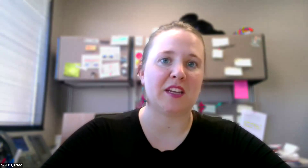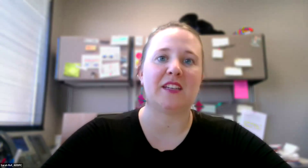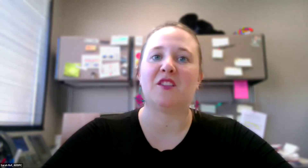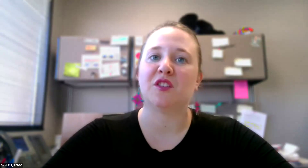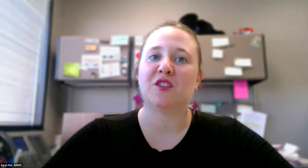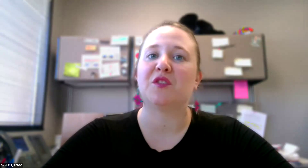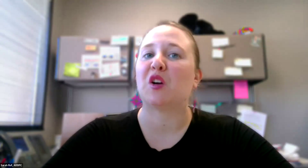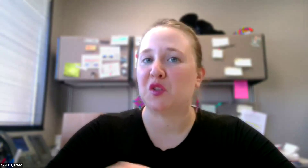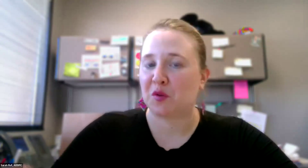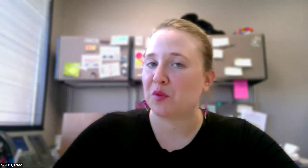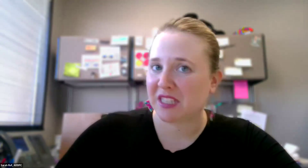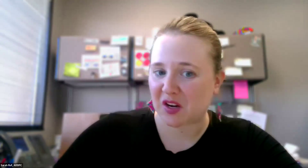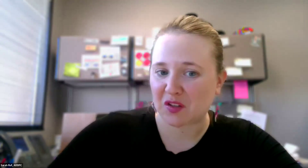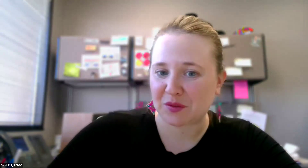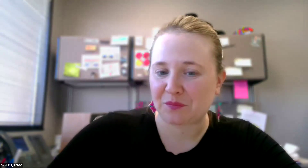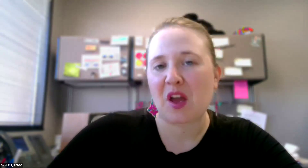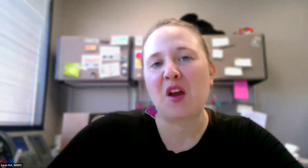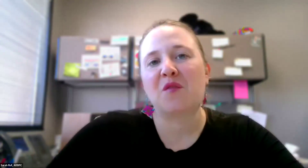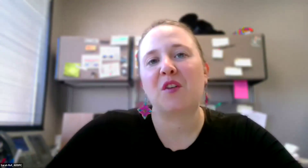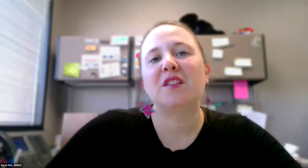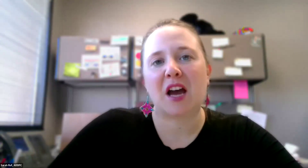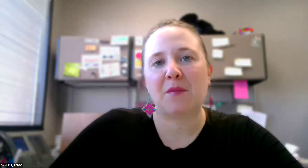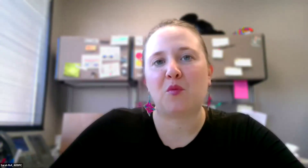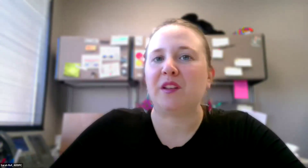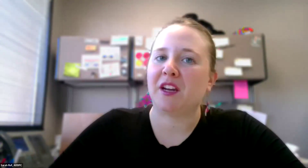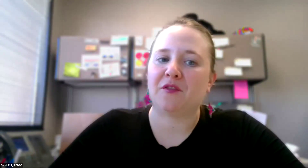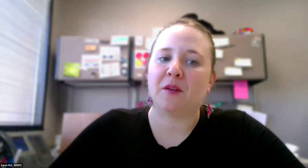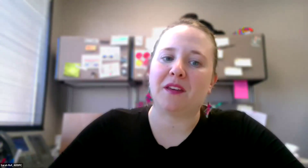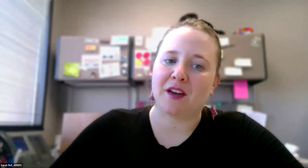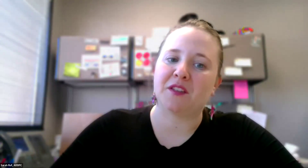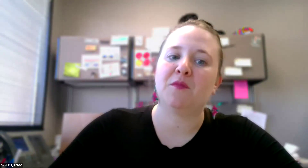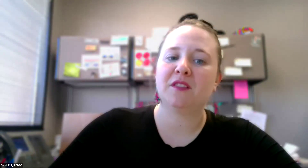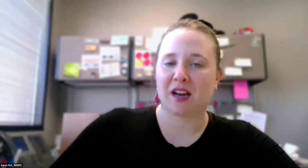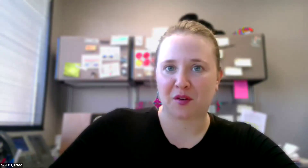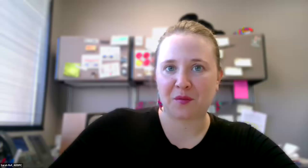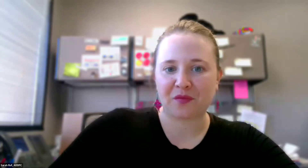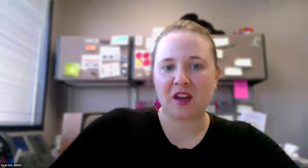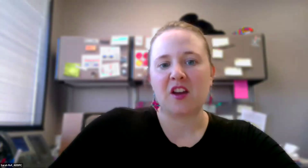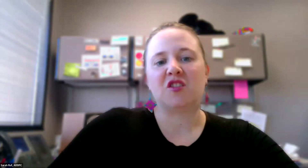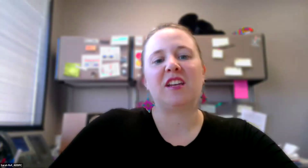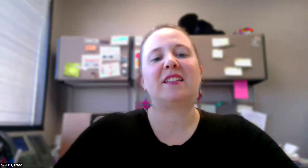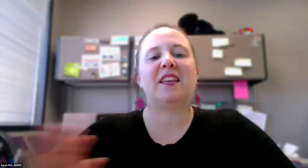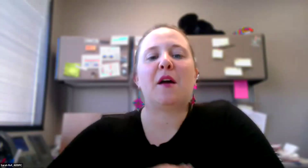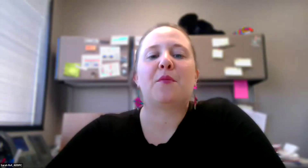MORNING TO INTRODUCE OUR TWO PRESENTERS. FIRST UP WE WILL HEAR FROM KELSEY. SHE IS THE